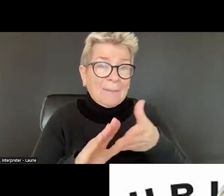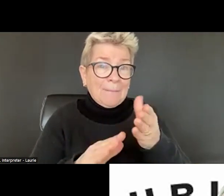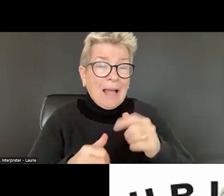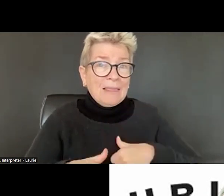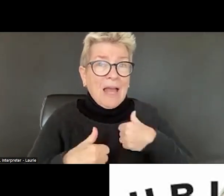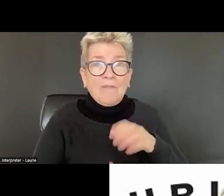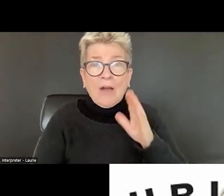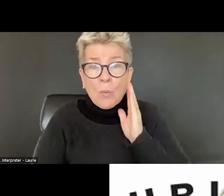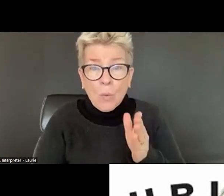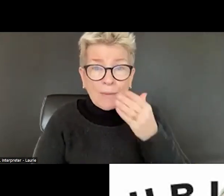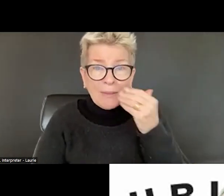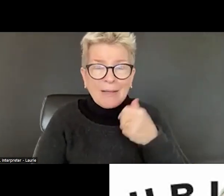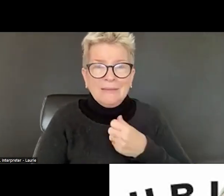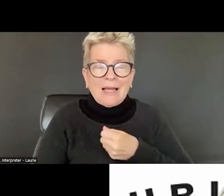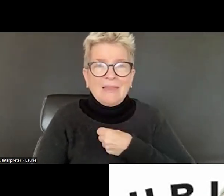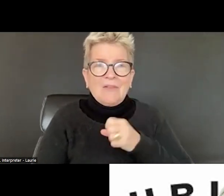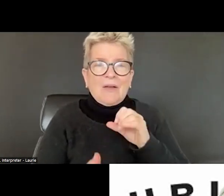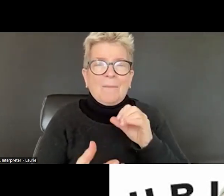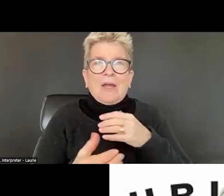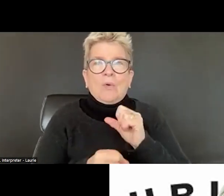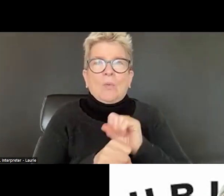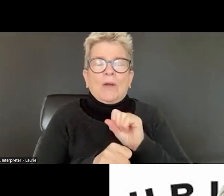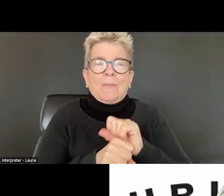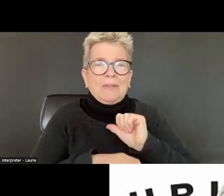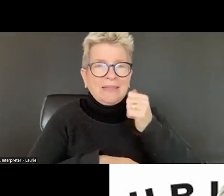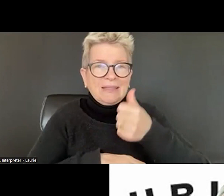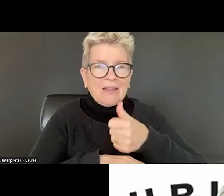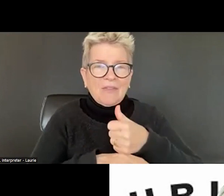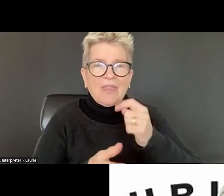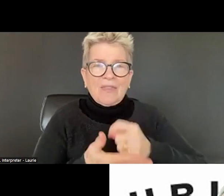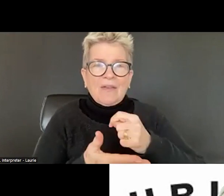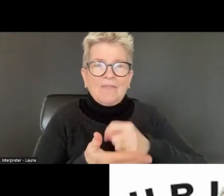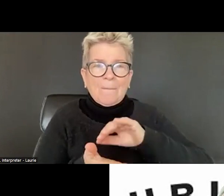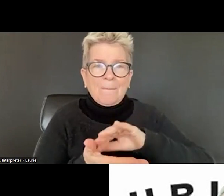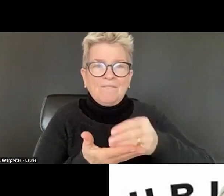and so in creating the therapy fund it was a way for community members to receive free therapeutic